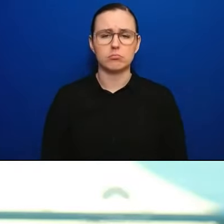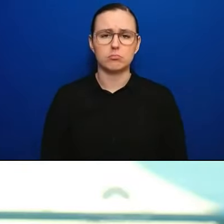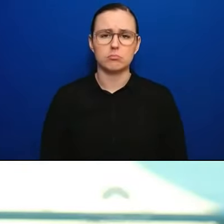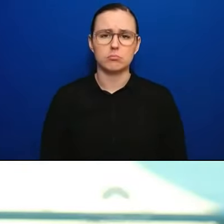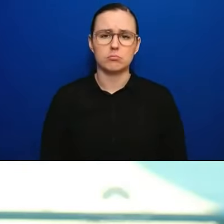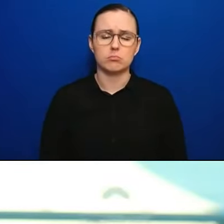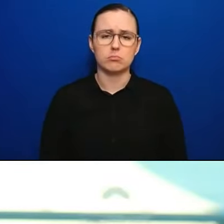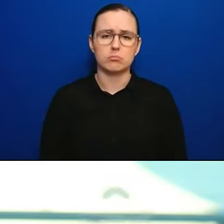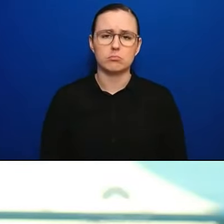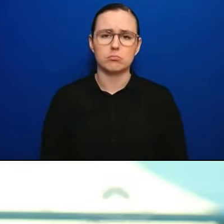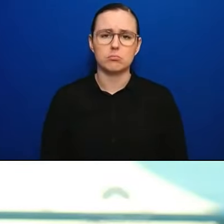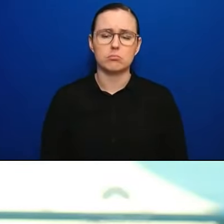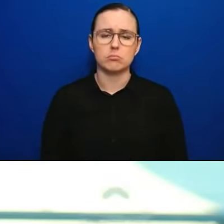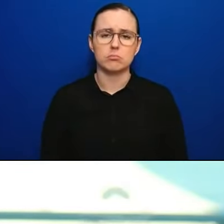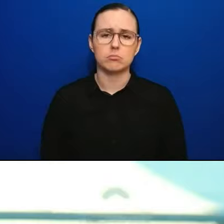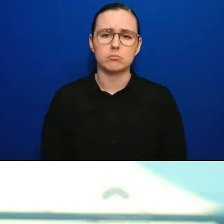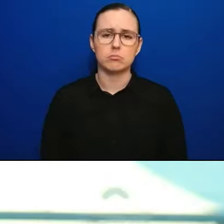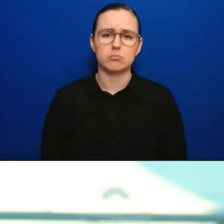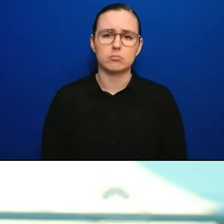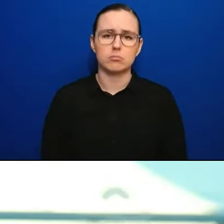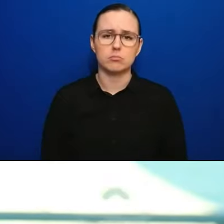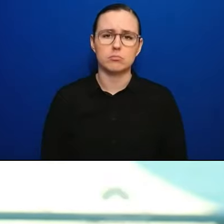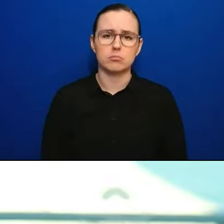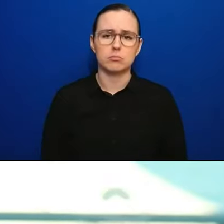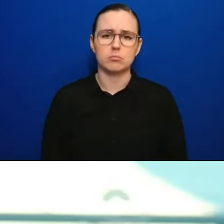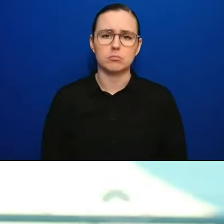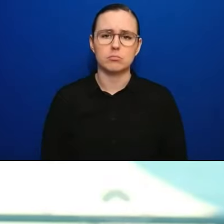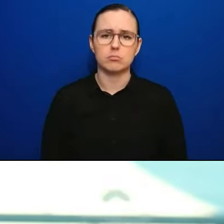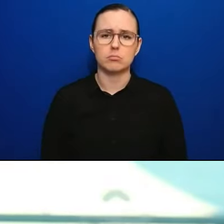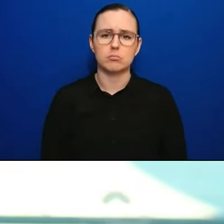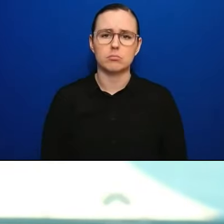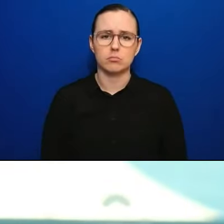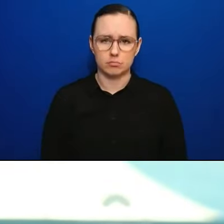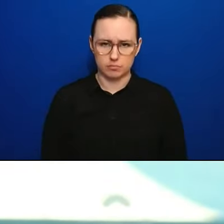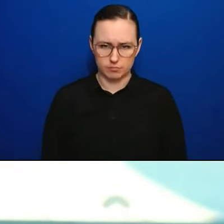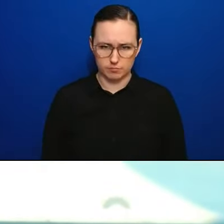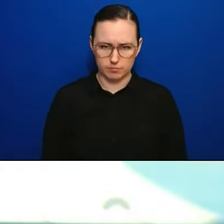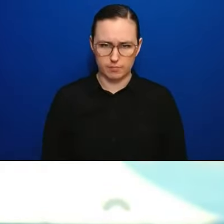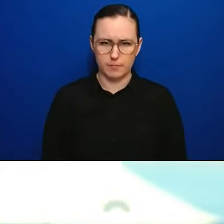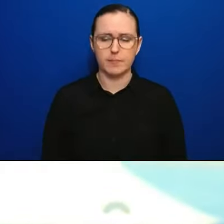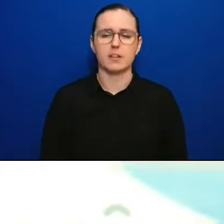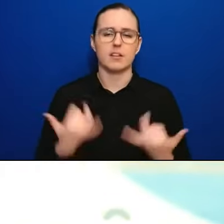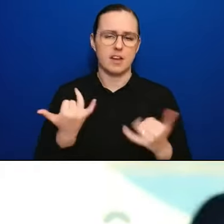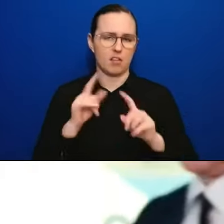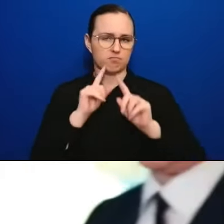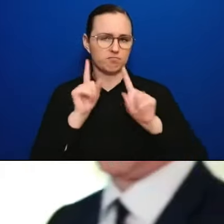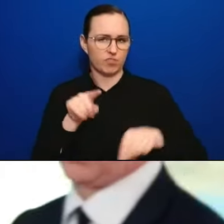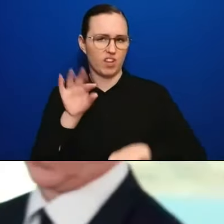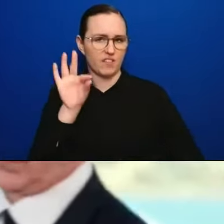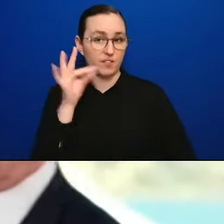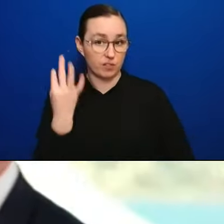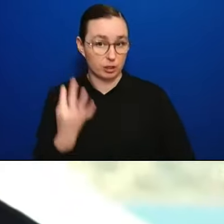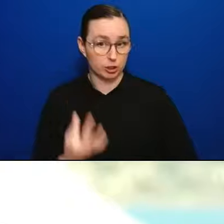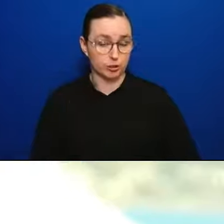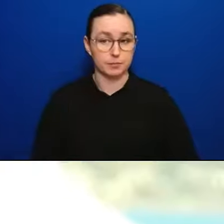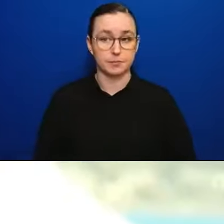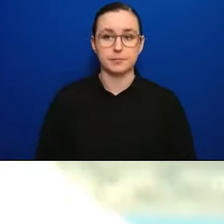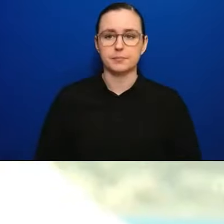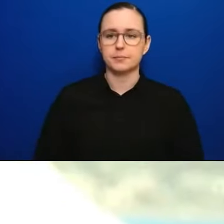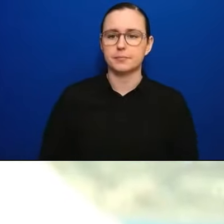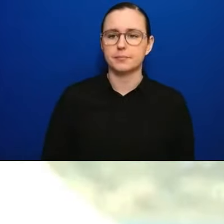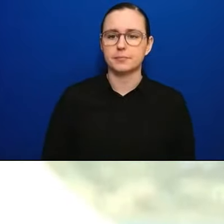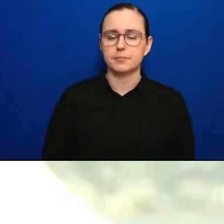about a couple of weeks ago.